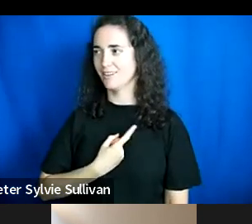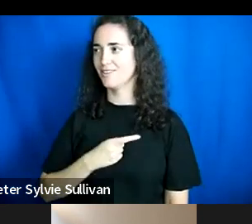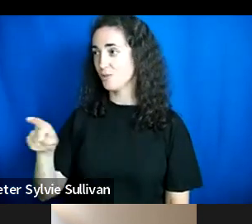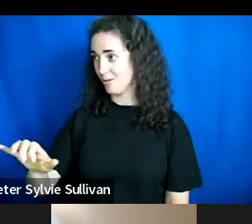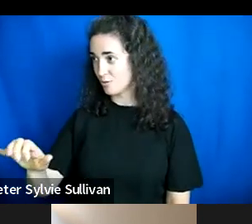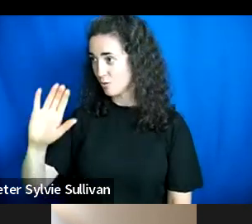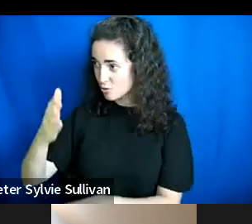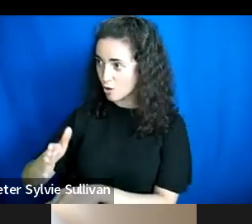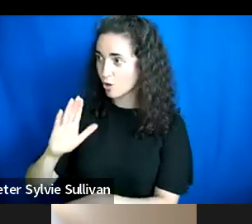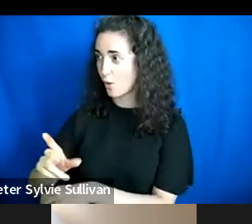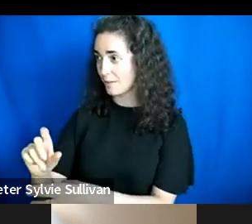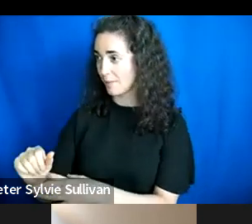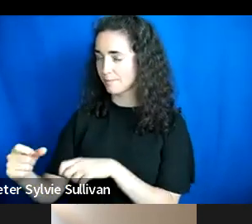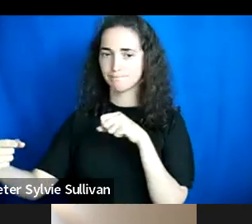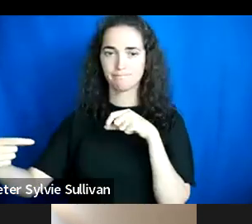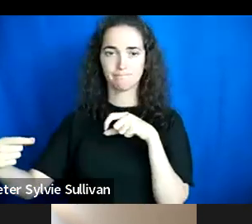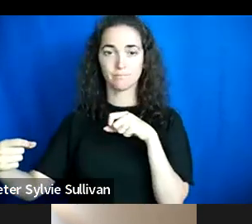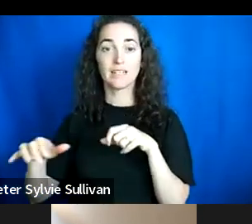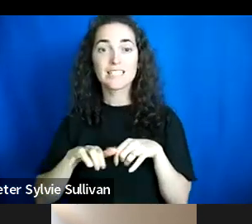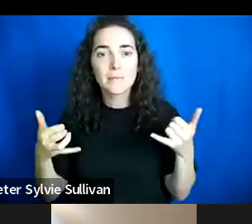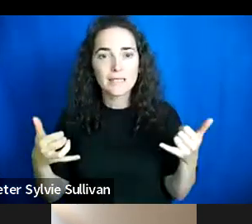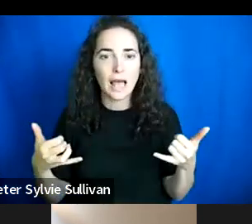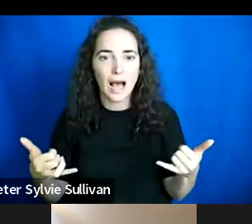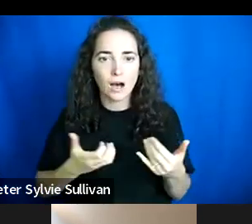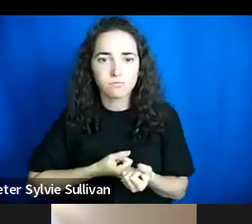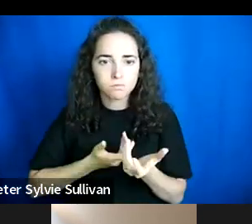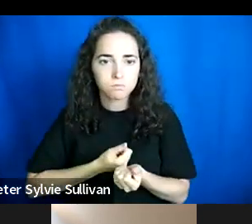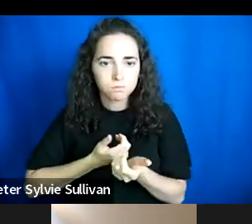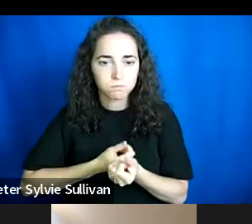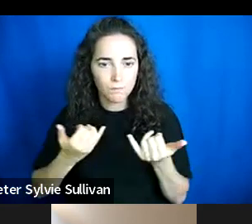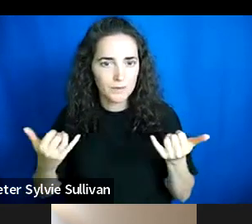And that many people can relate just like how we're talking now.